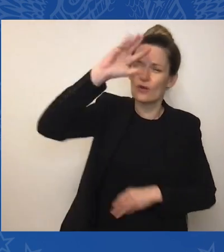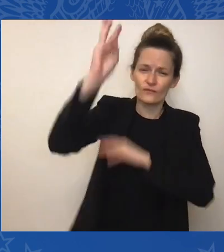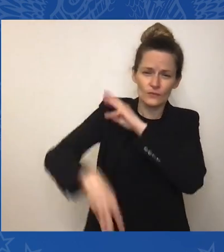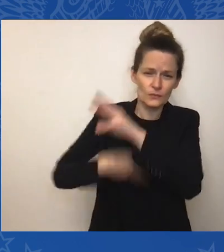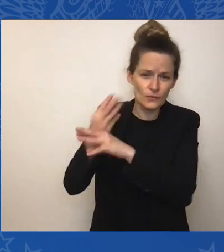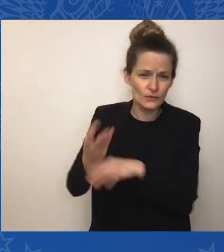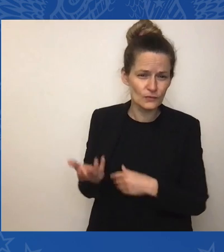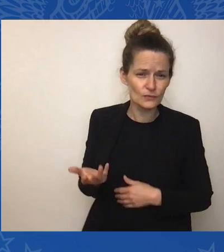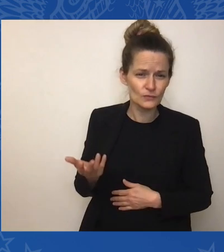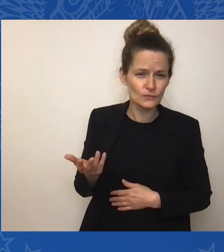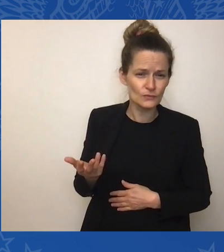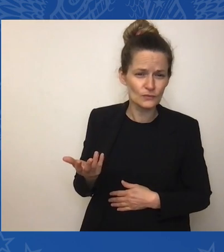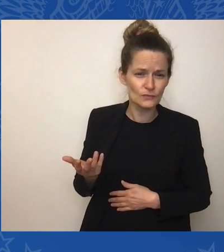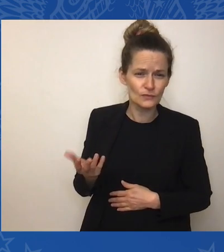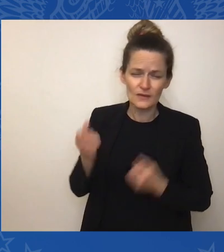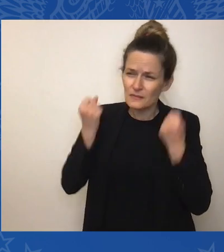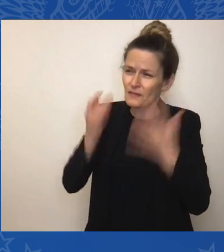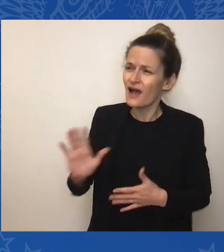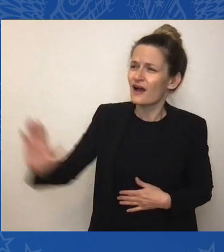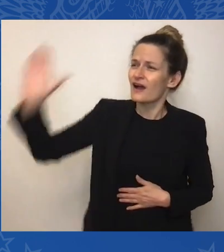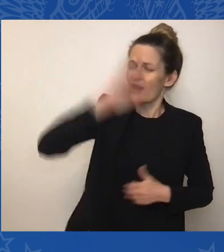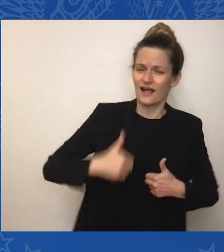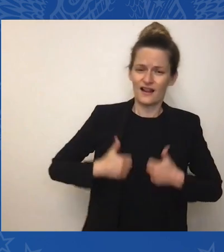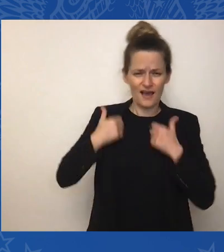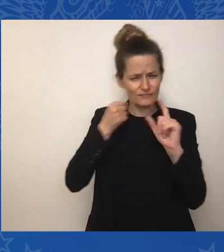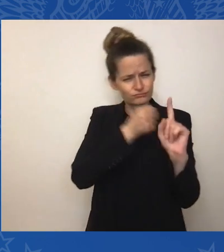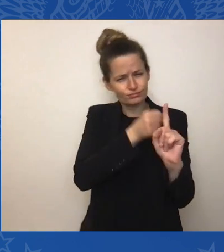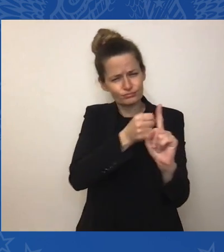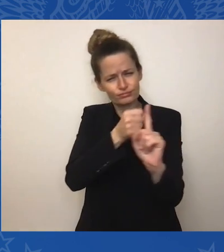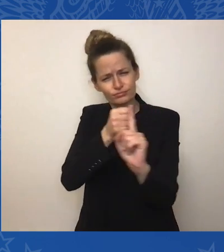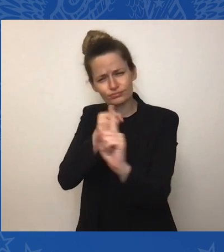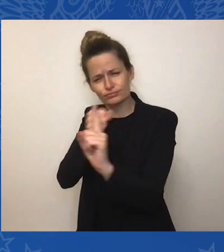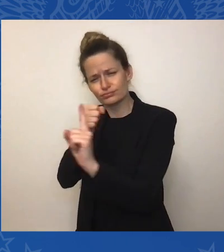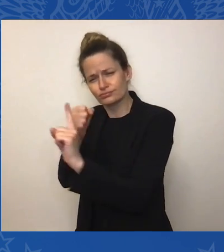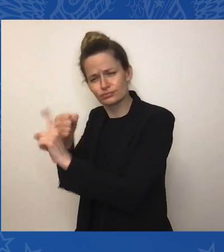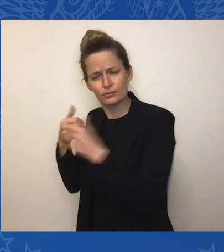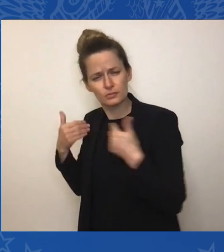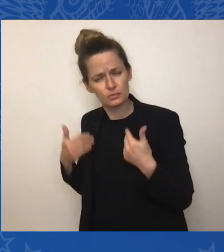And a crisis of faith in the institutions that have --